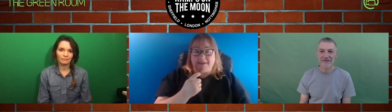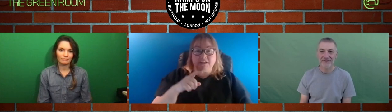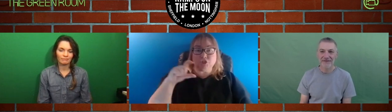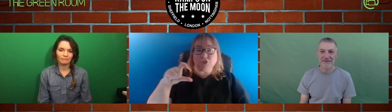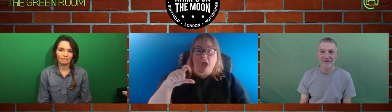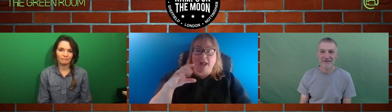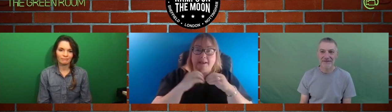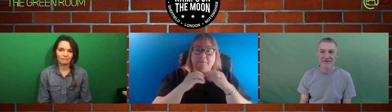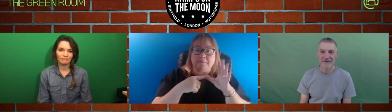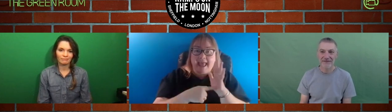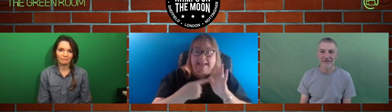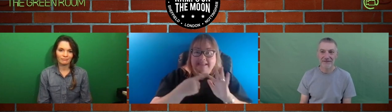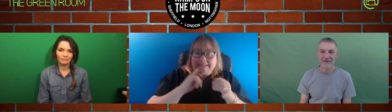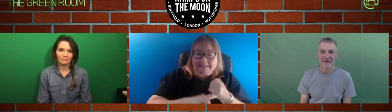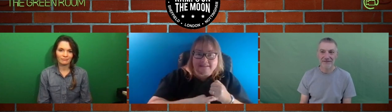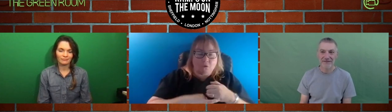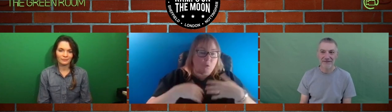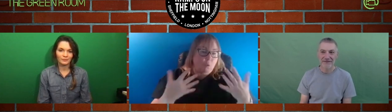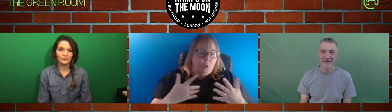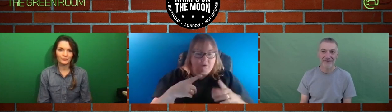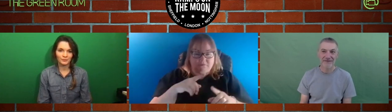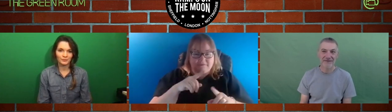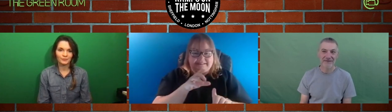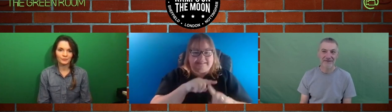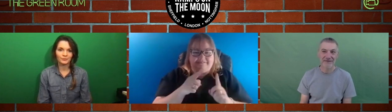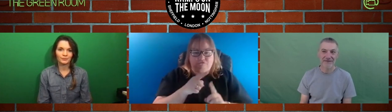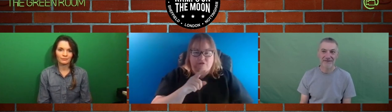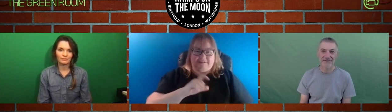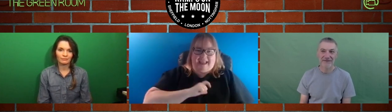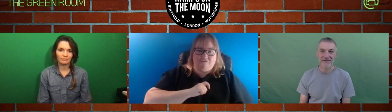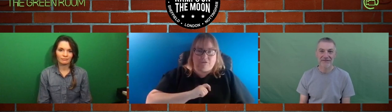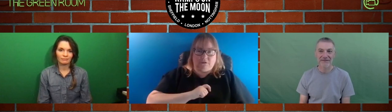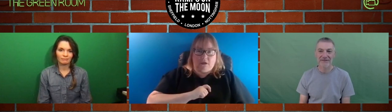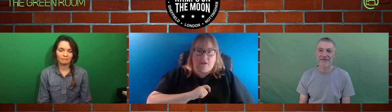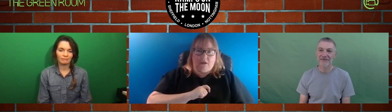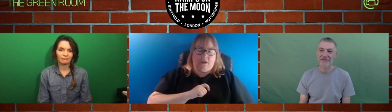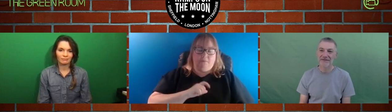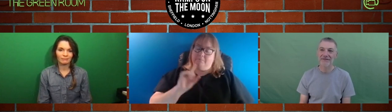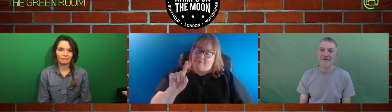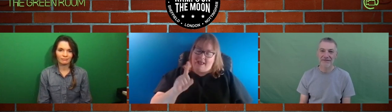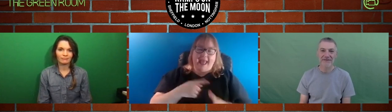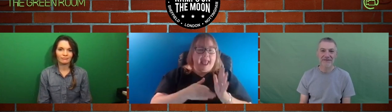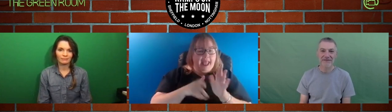perfect someone else you might have got that. So it's really tailored to you and to what your strengths were. Which I